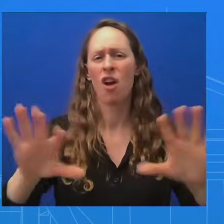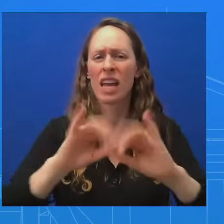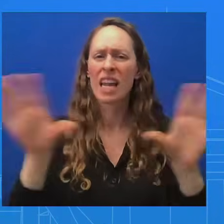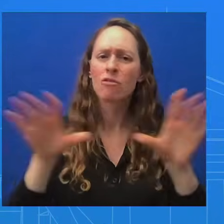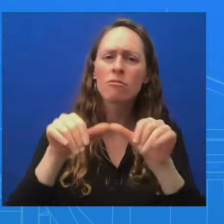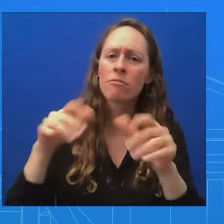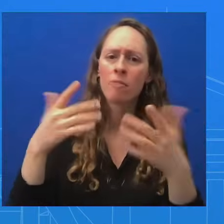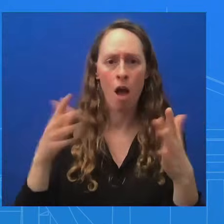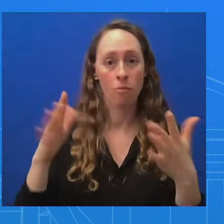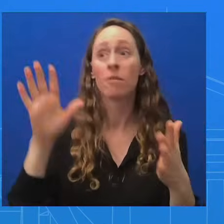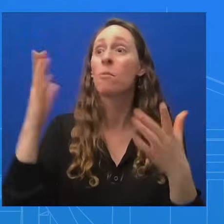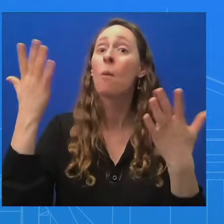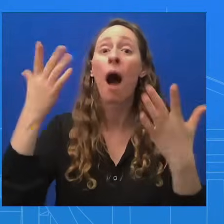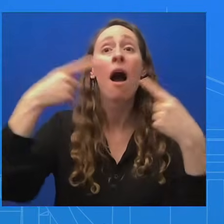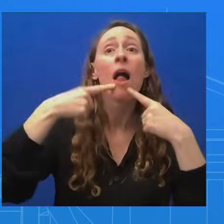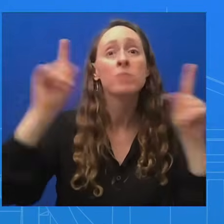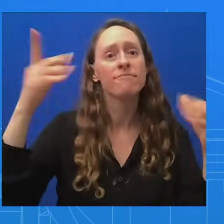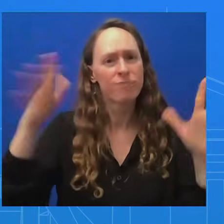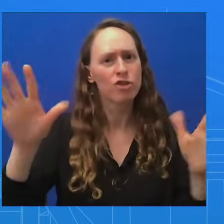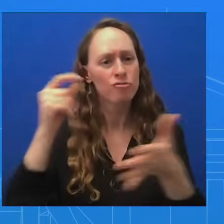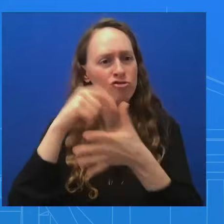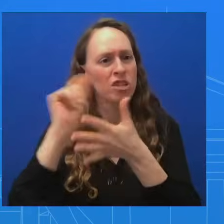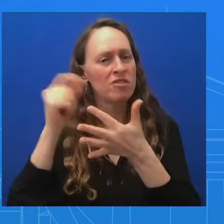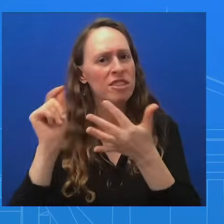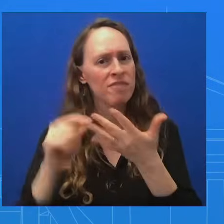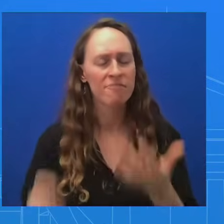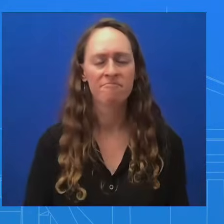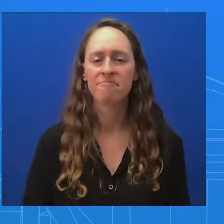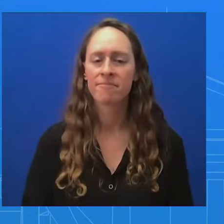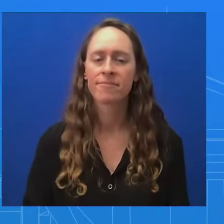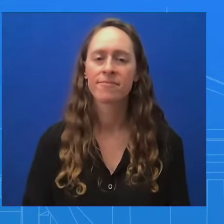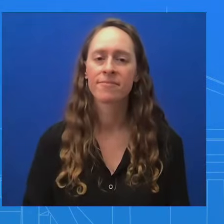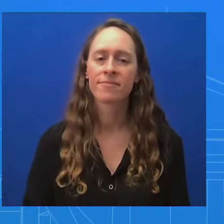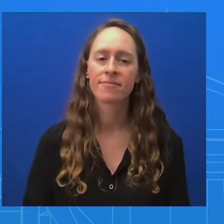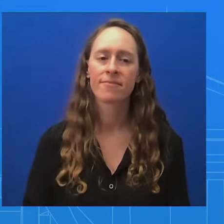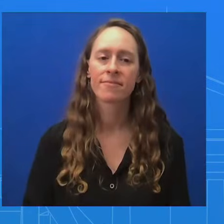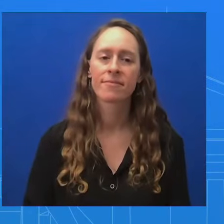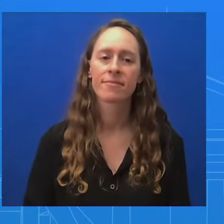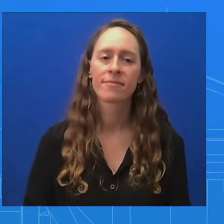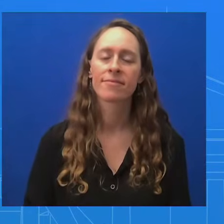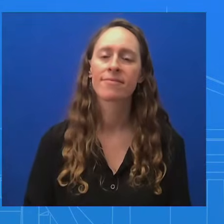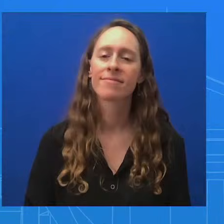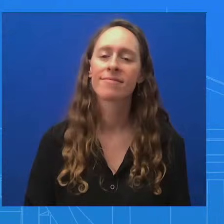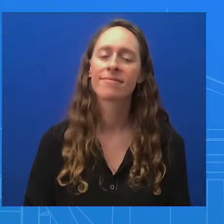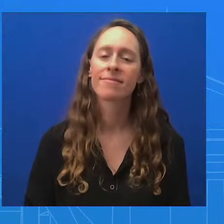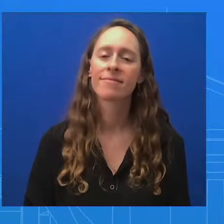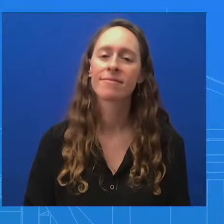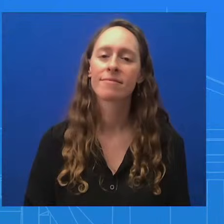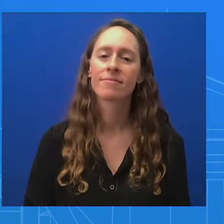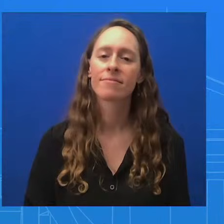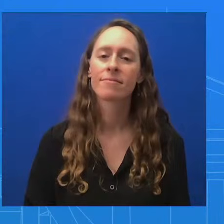that the President believes there is wiggle room in the Prime Minister's position in opposing Palestinian statehood?